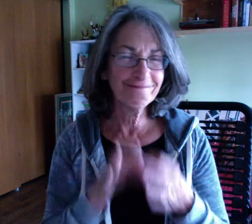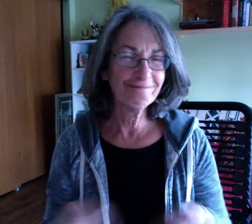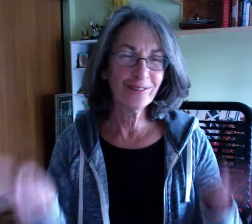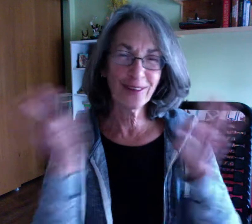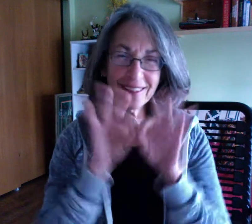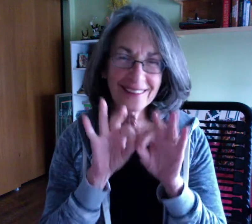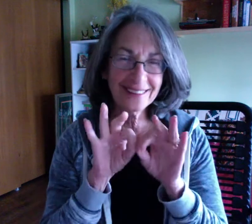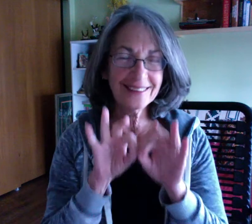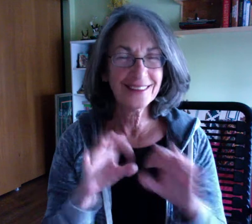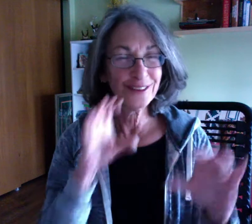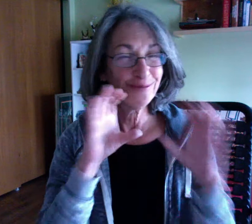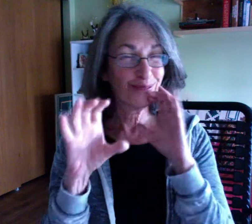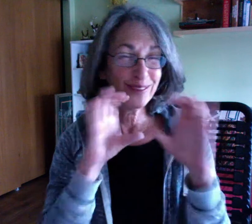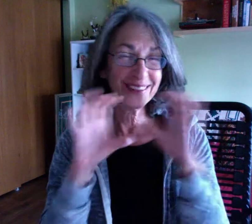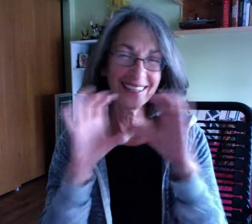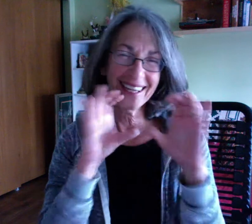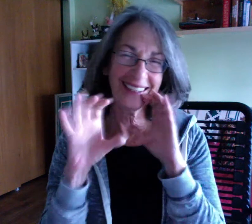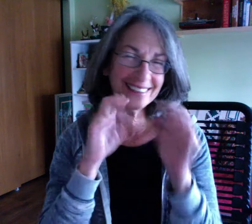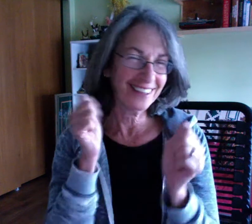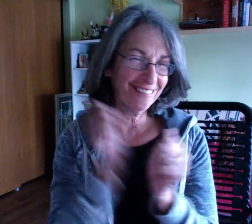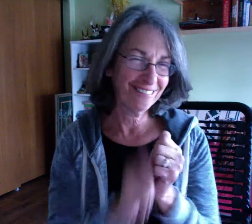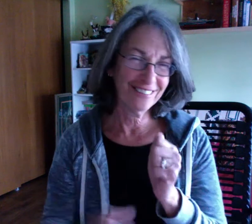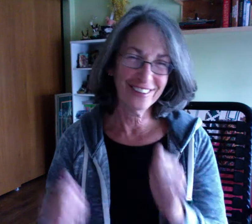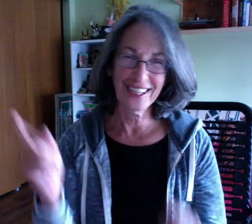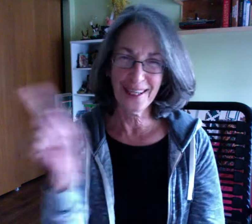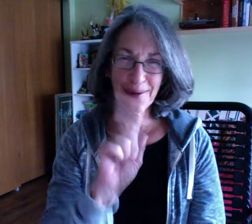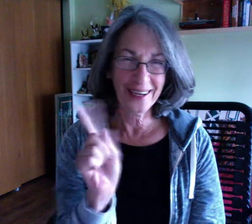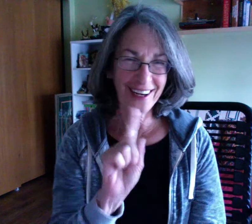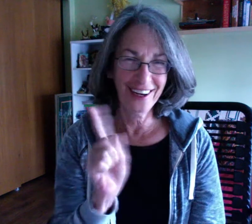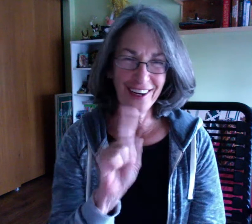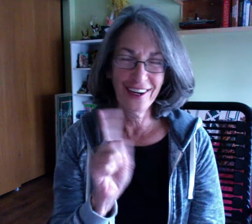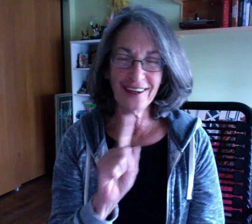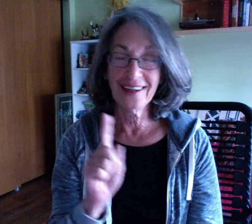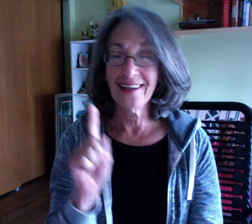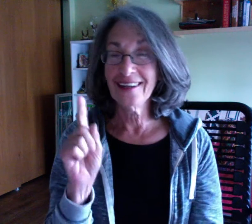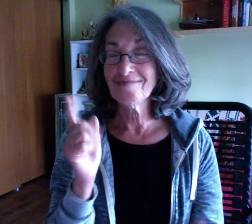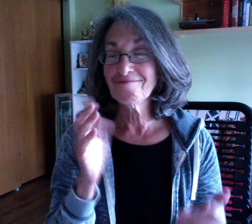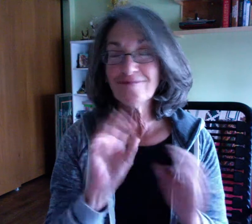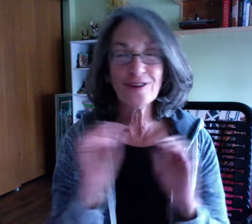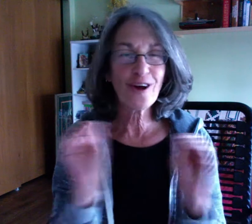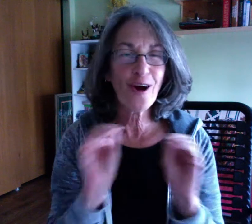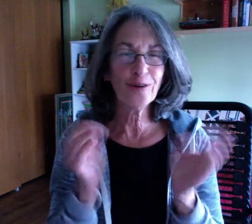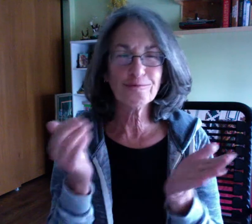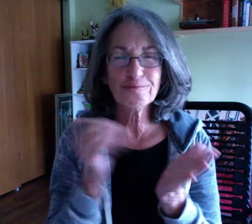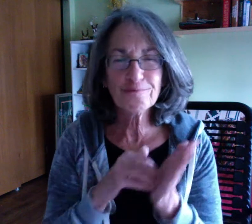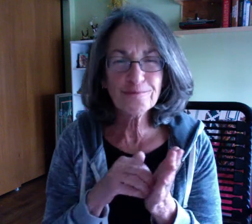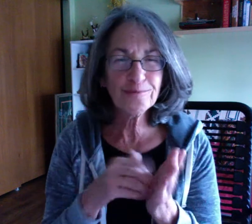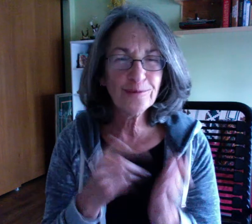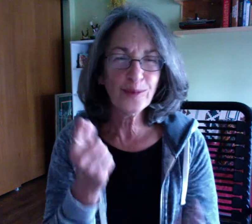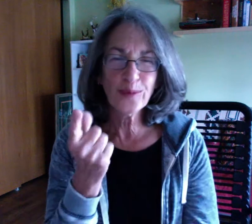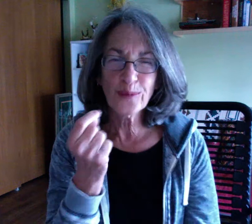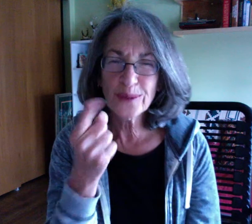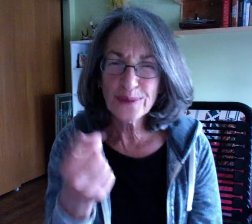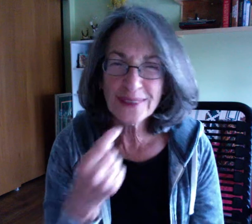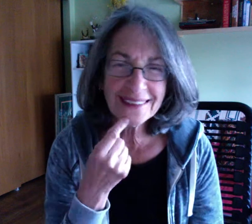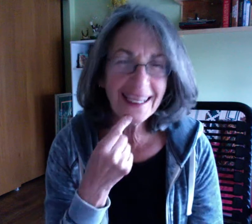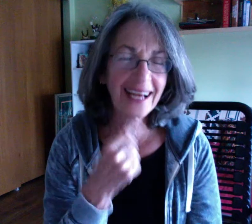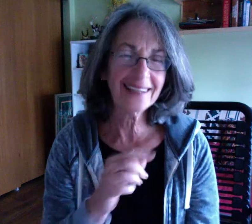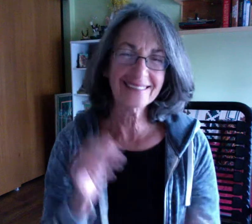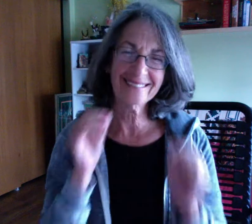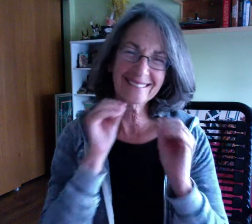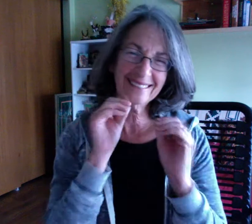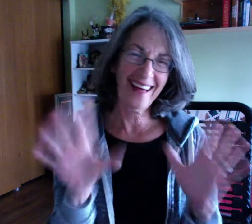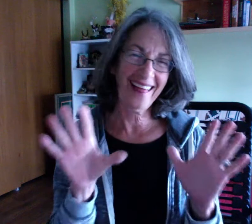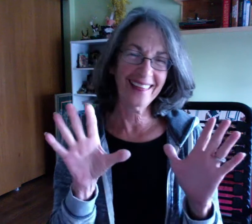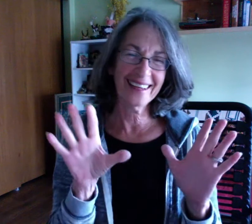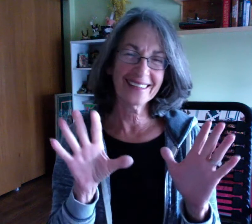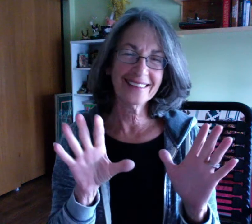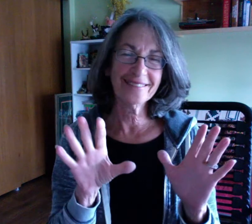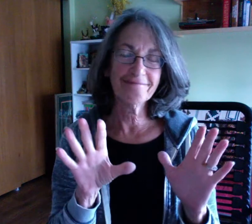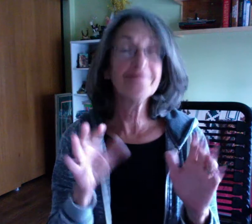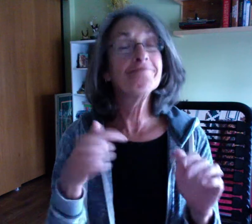Sign language is important, communicating everywhere, no repetition or asking what did you say? nothing!!